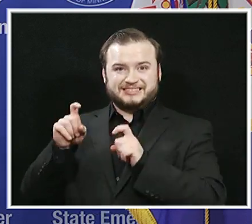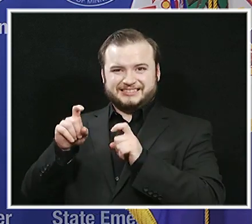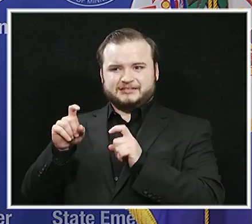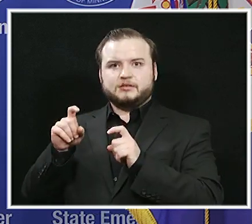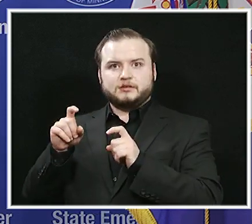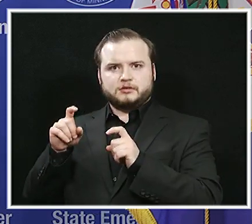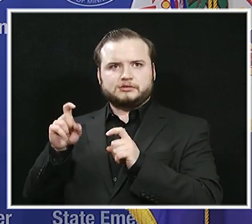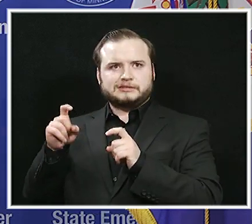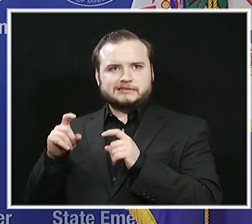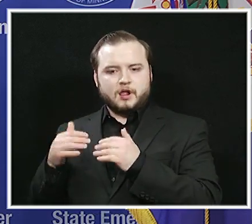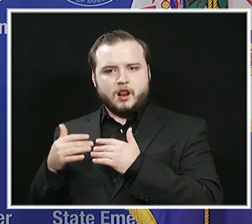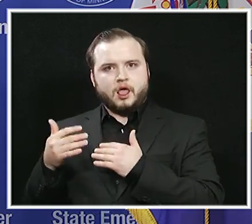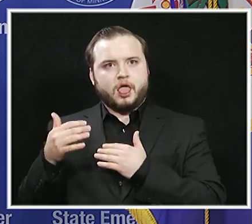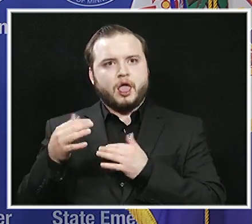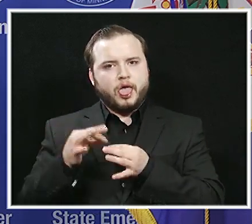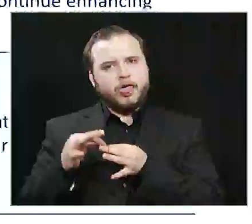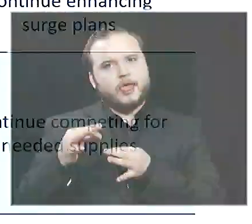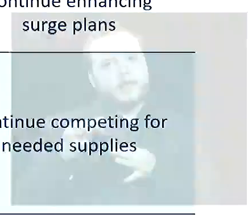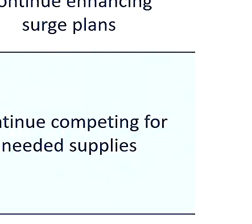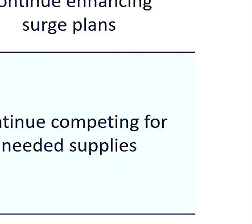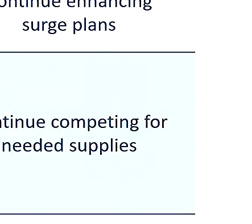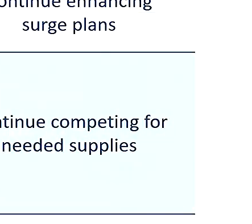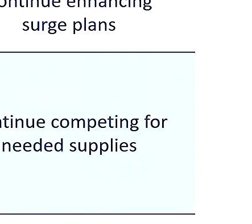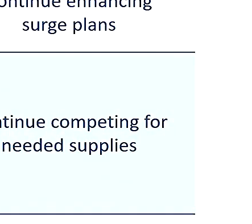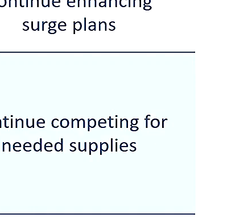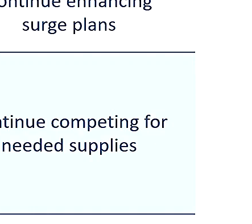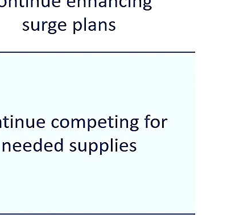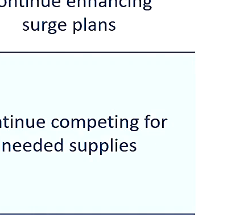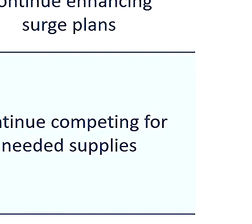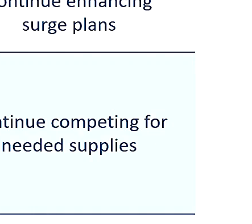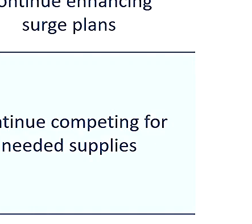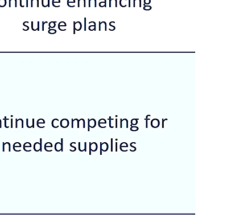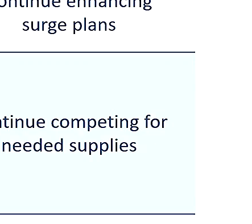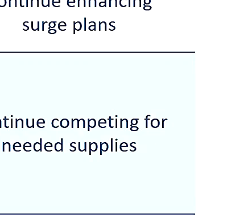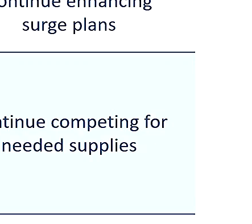different spot if we'd have been running 3200 tests March 6th rather than April 28th.